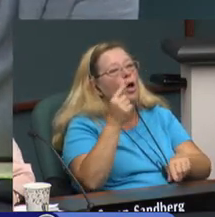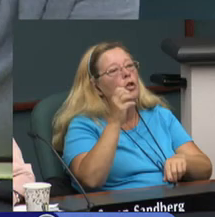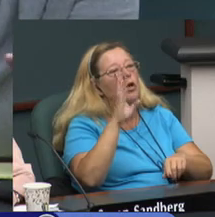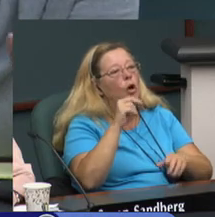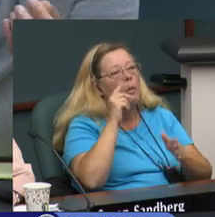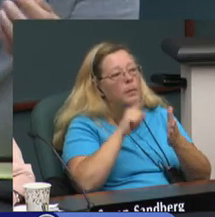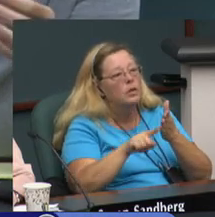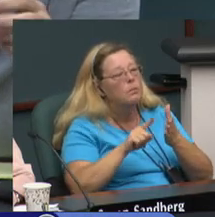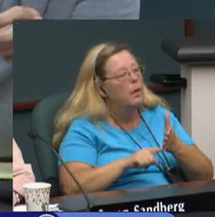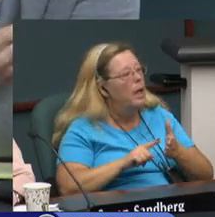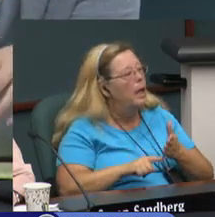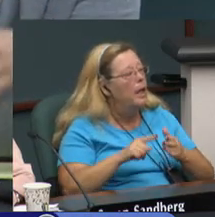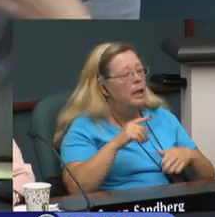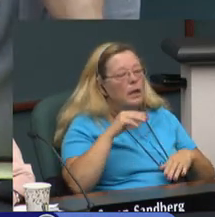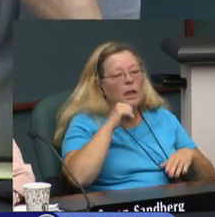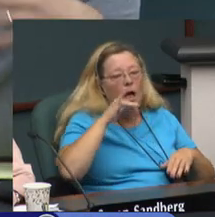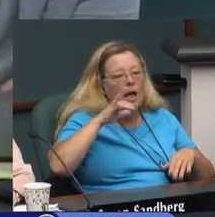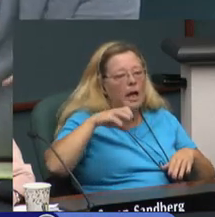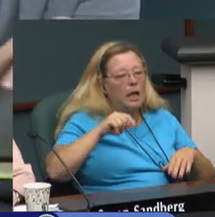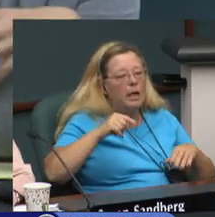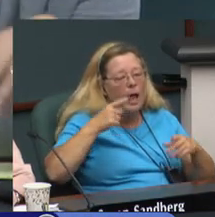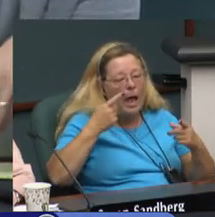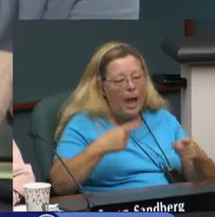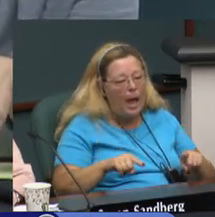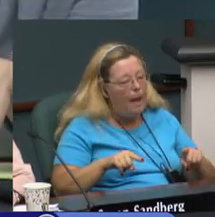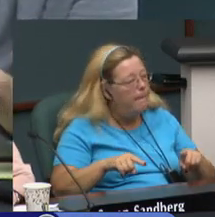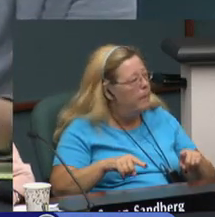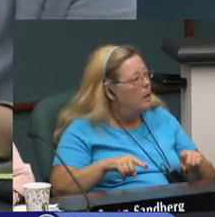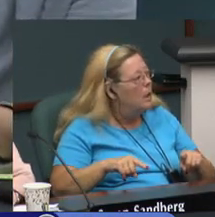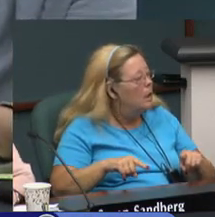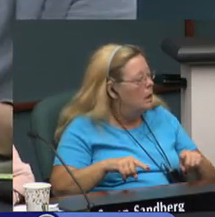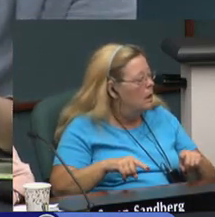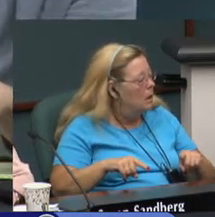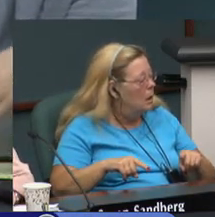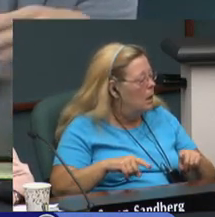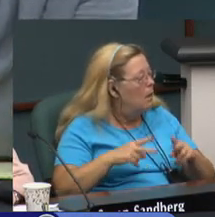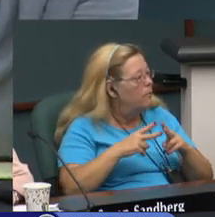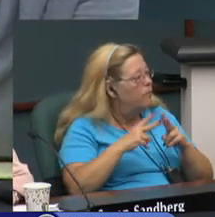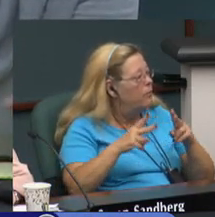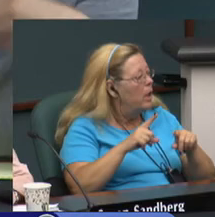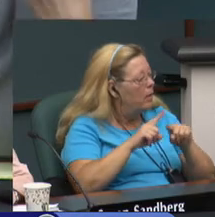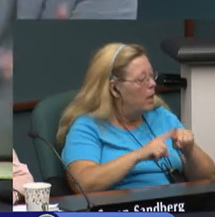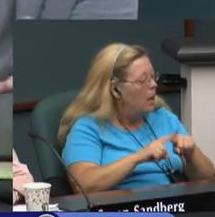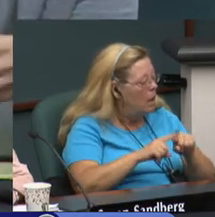something that has happened very reliably over time but we are working